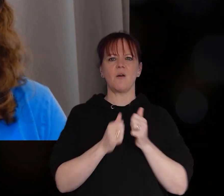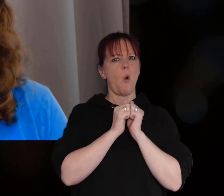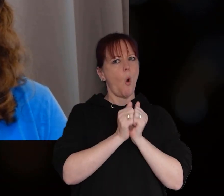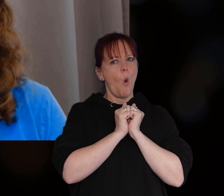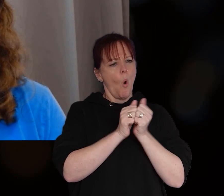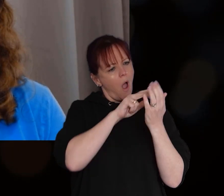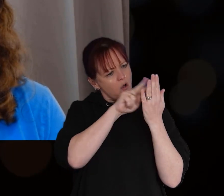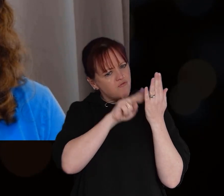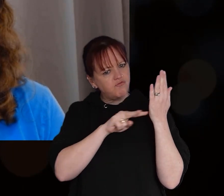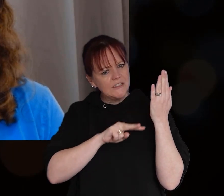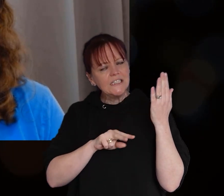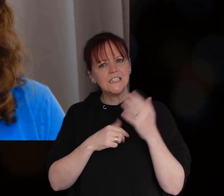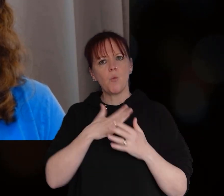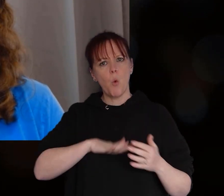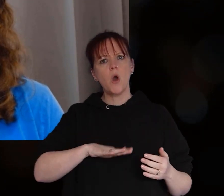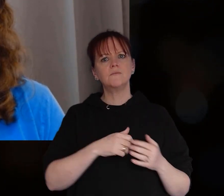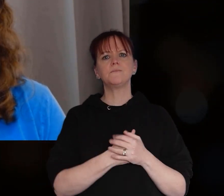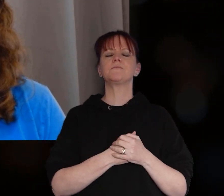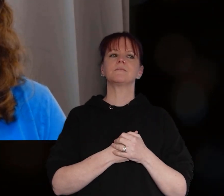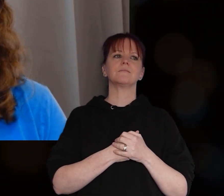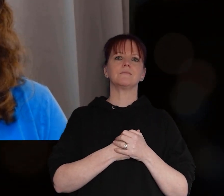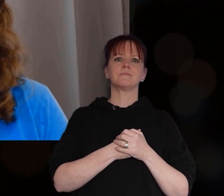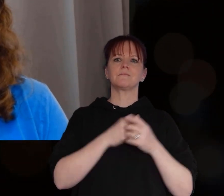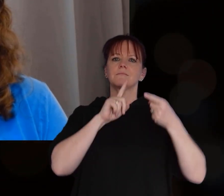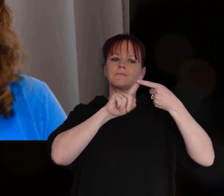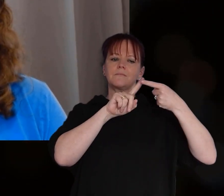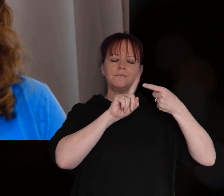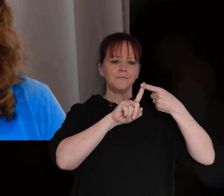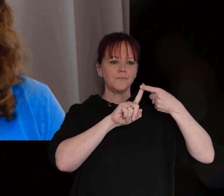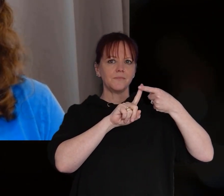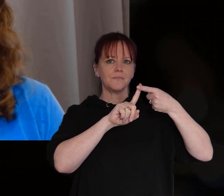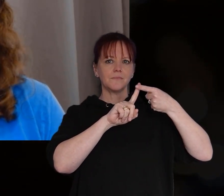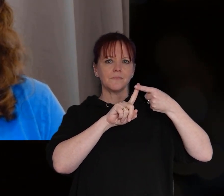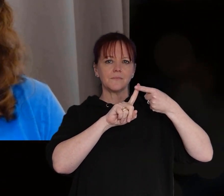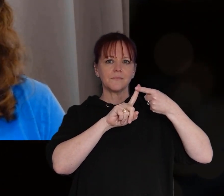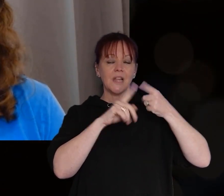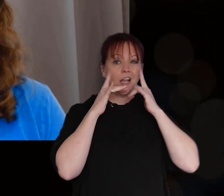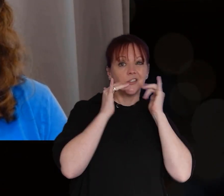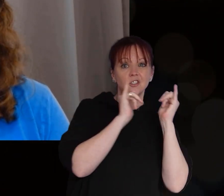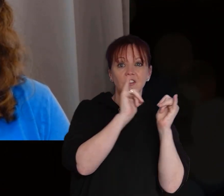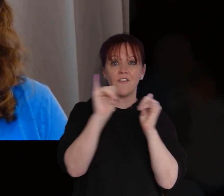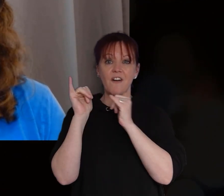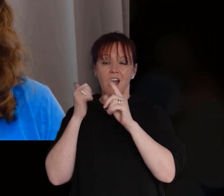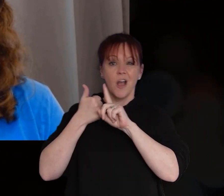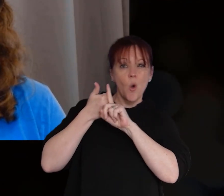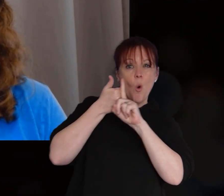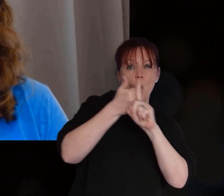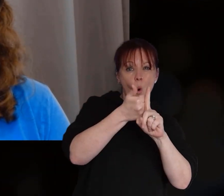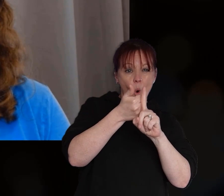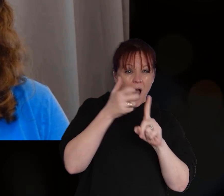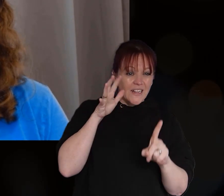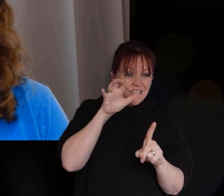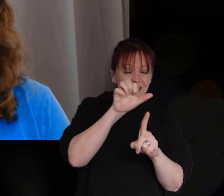for anyone in the industry. They are... "Surveyor: Facilitating Discovery Within Video Games